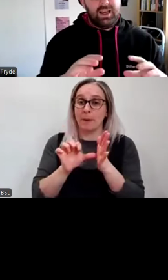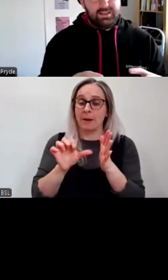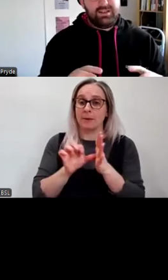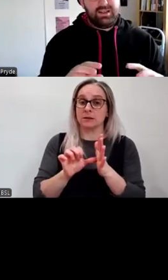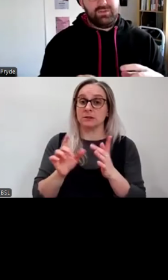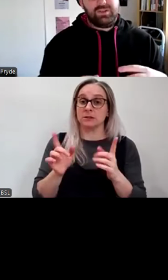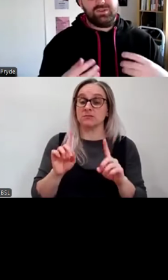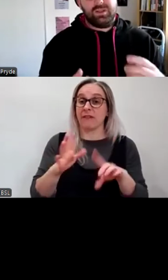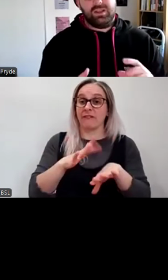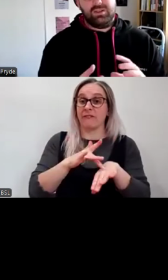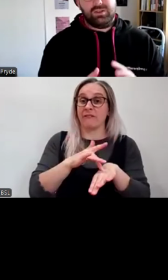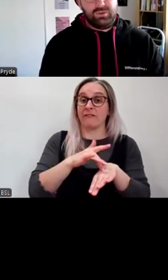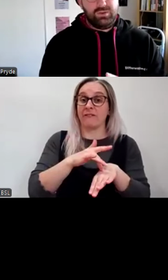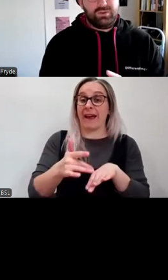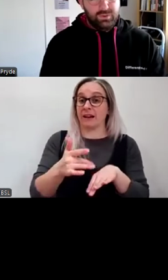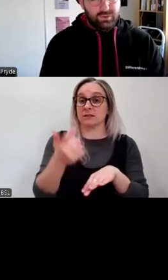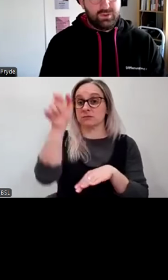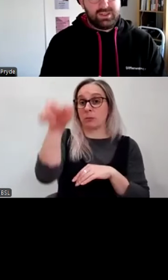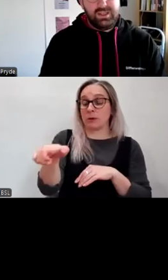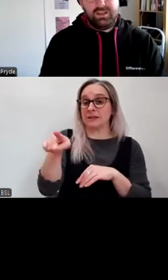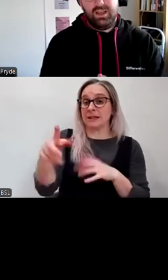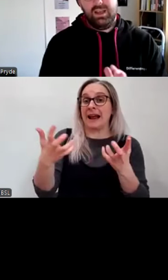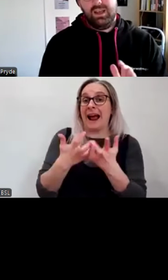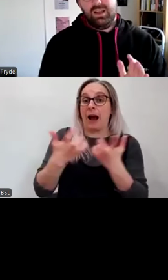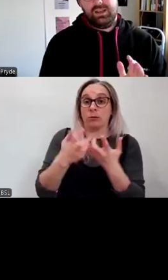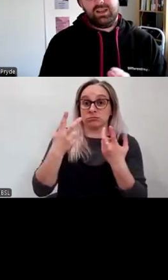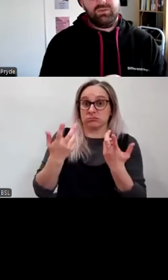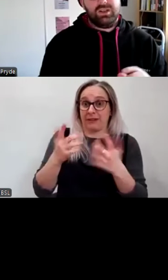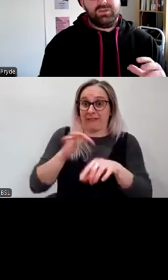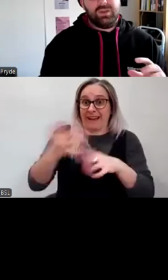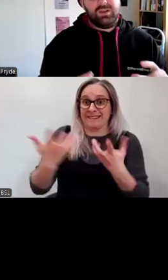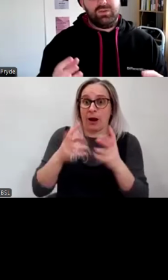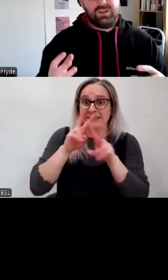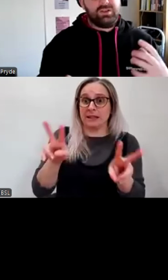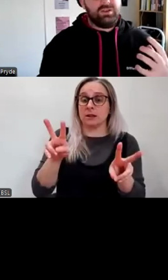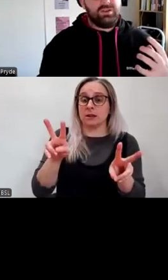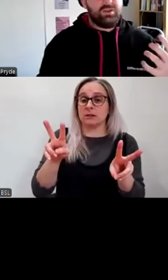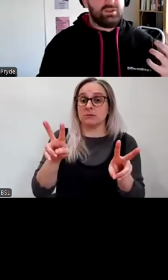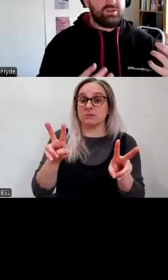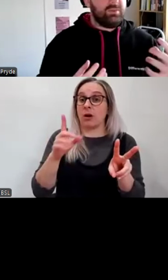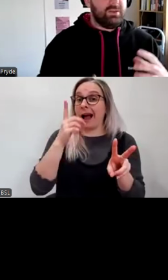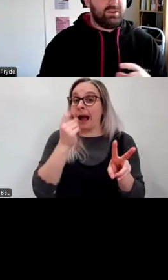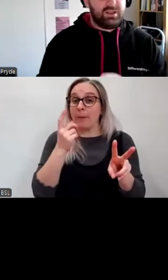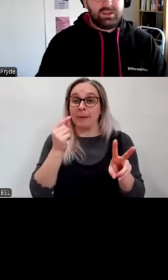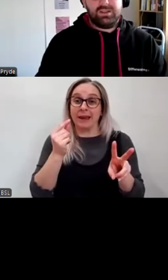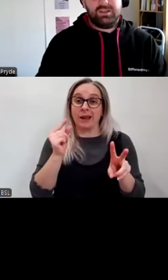an individual's ability to see. That can range from mild vision loss to complete blindness.